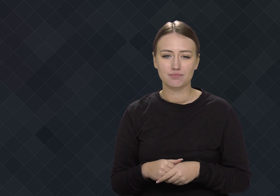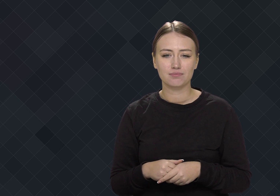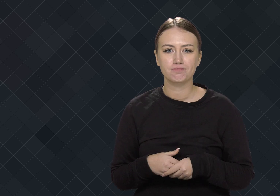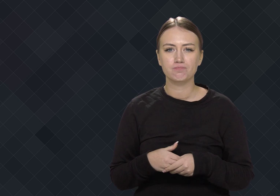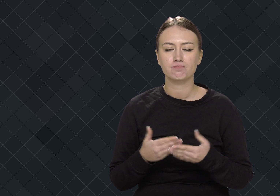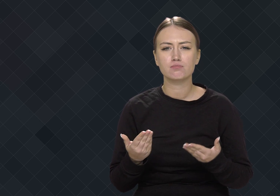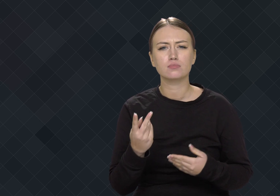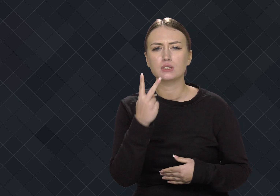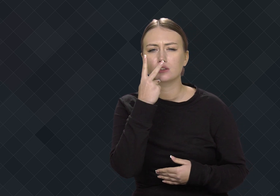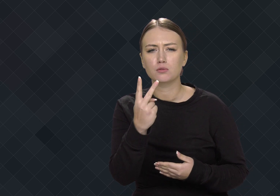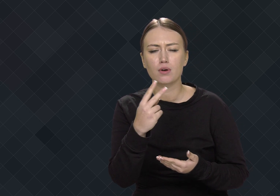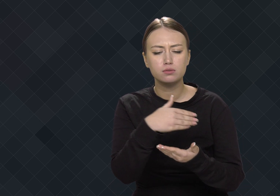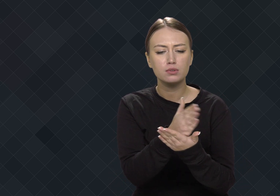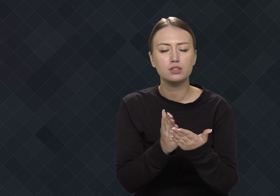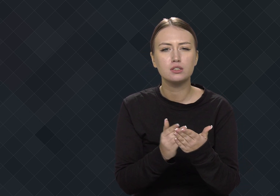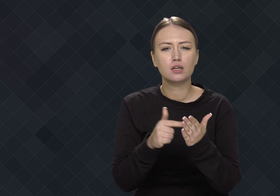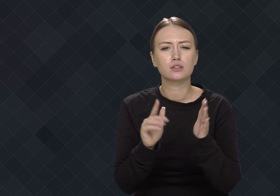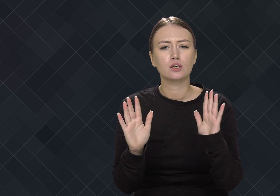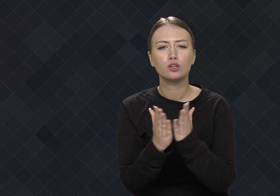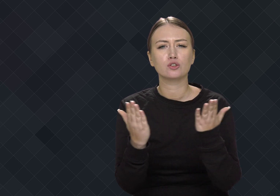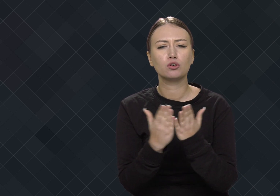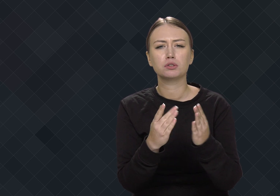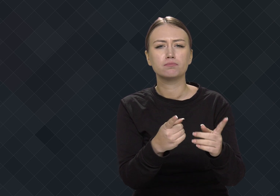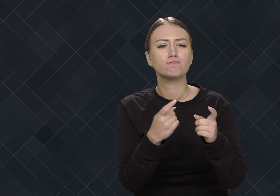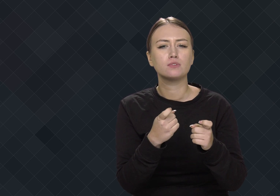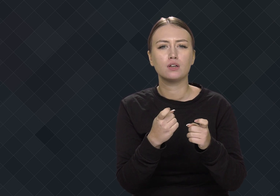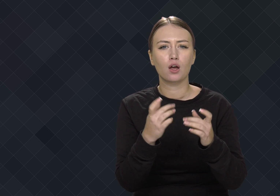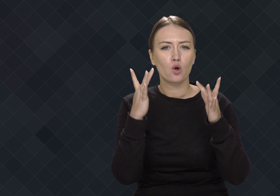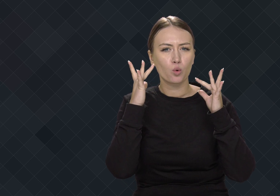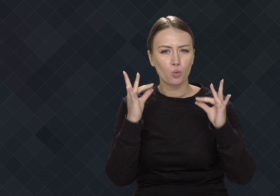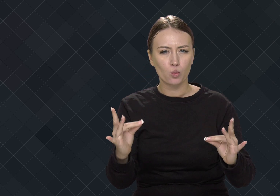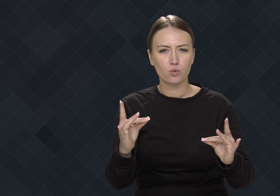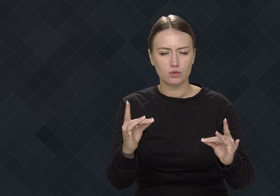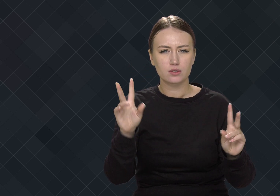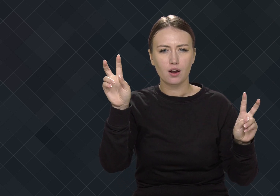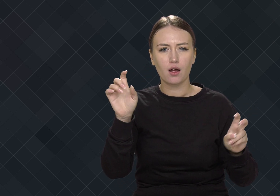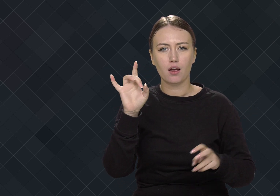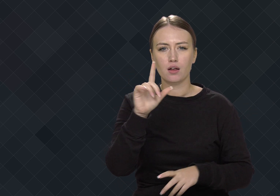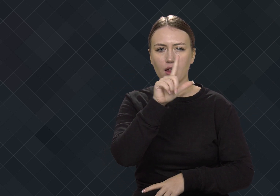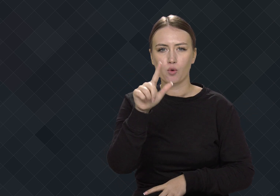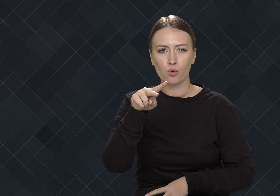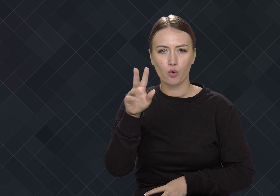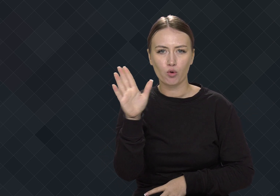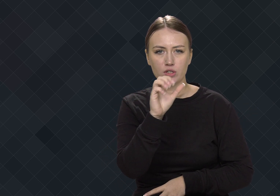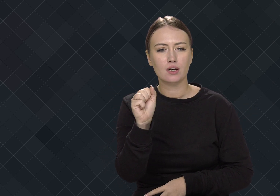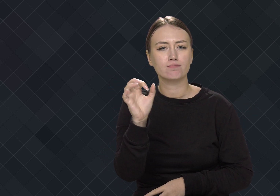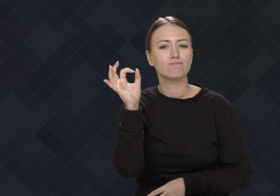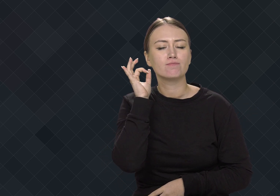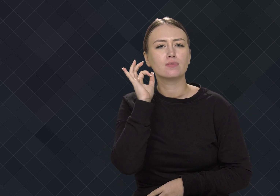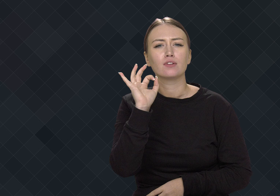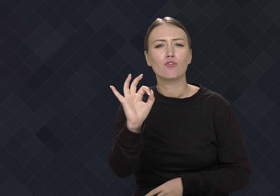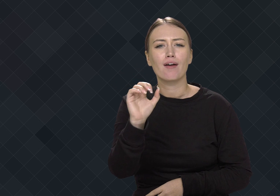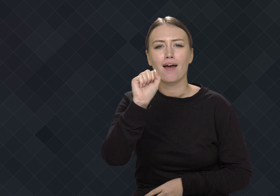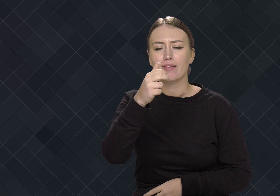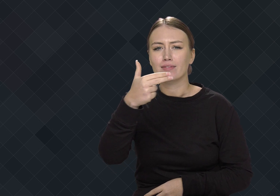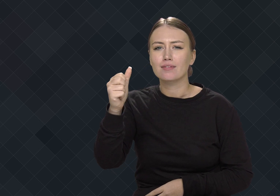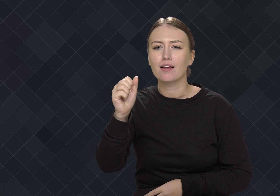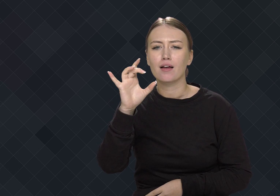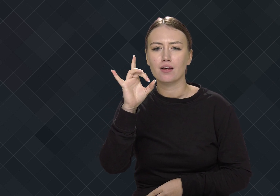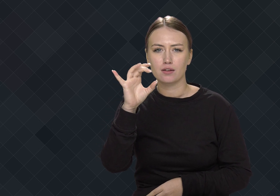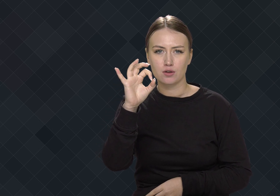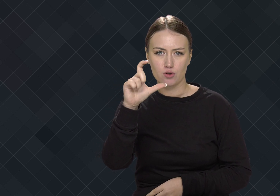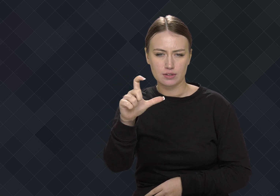Let's see a passage from Anna Goc's book "Głusza,"